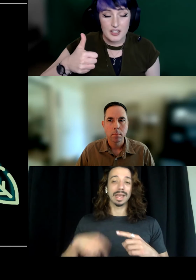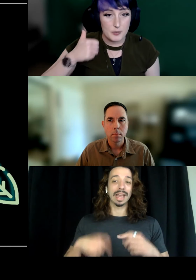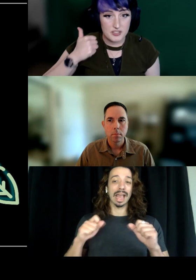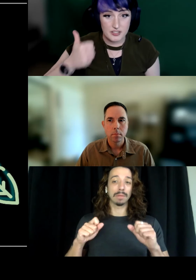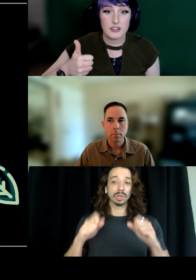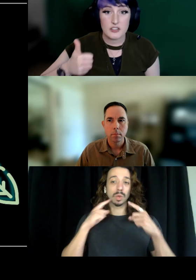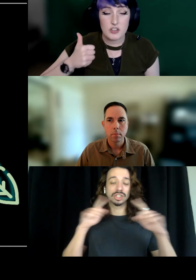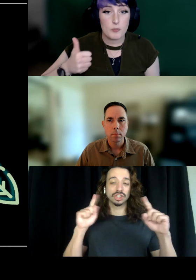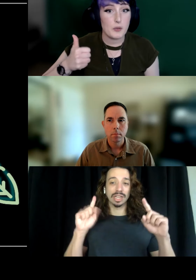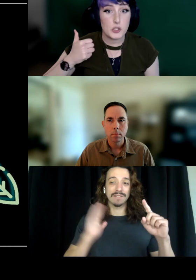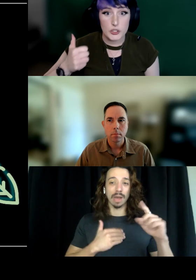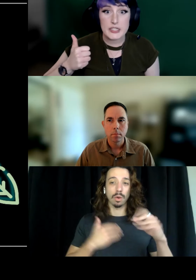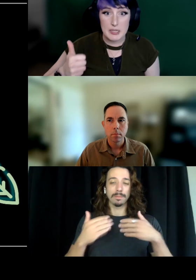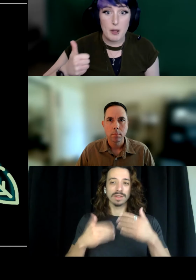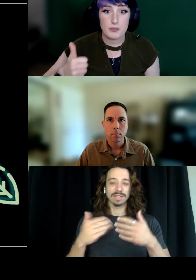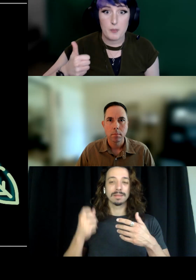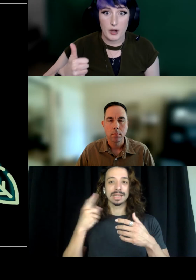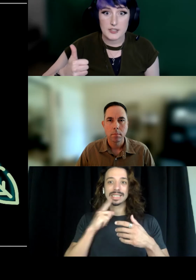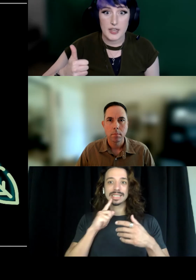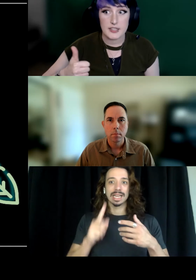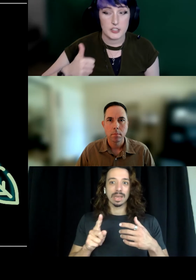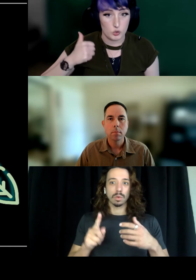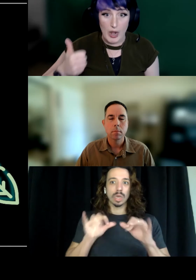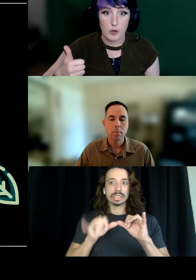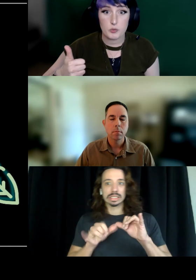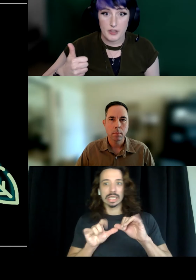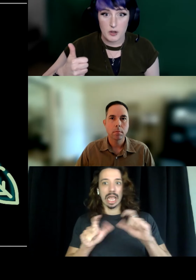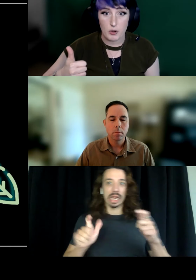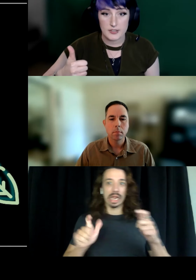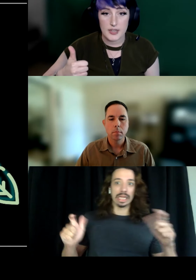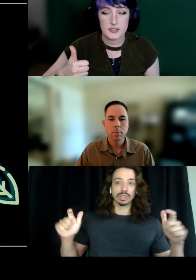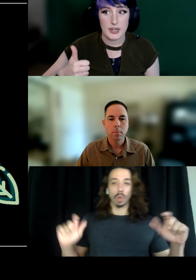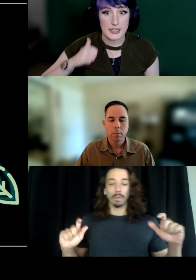it was scaling so big we couldn't keep up without process, like you'll drowned without a process and